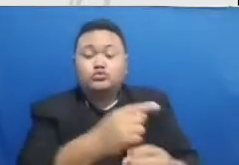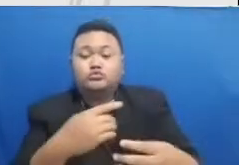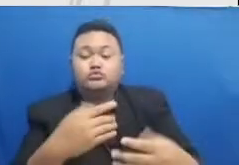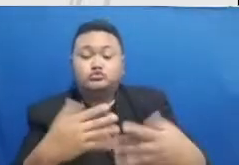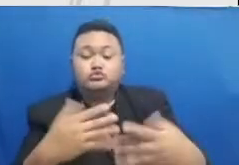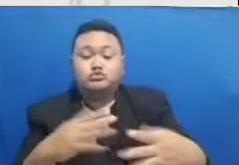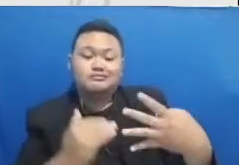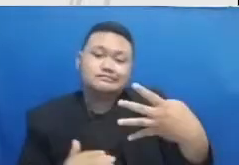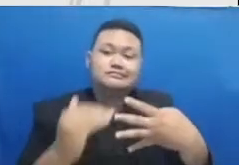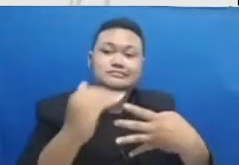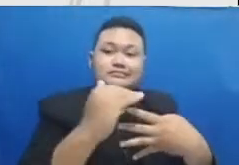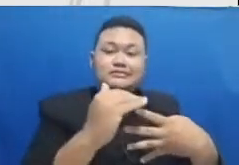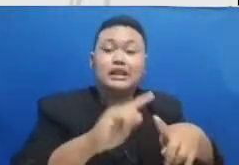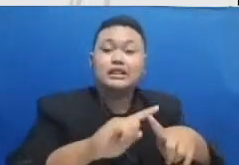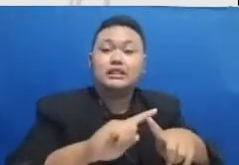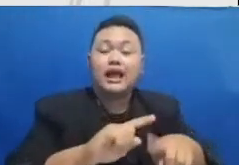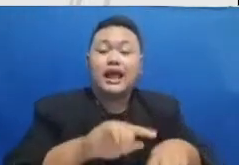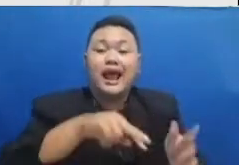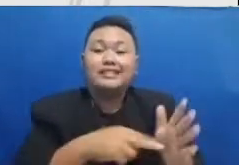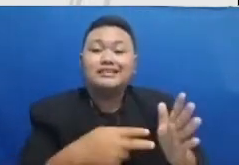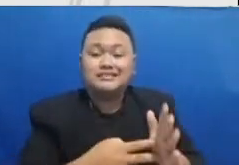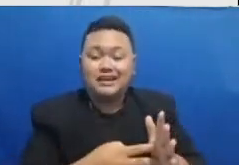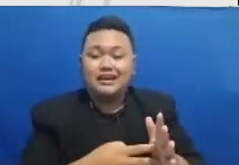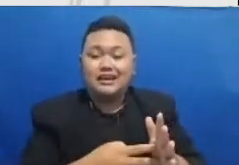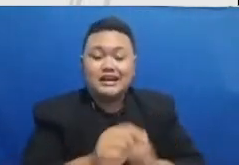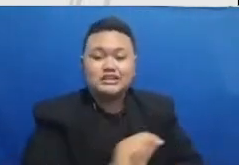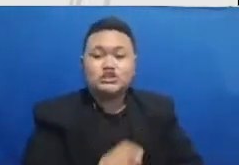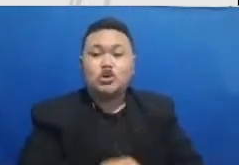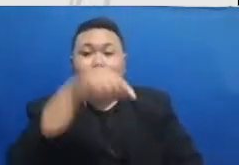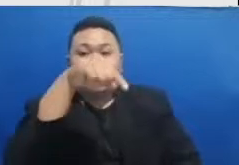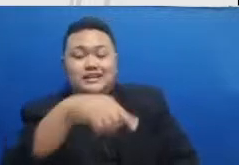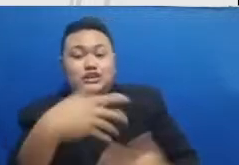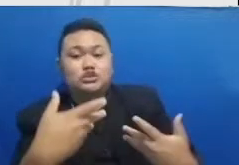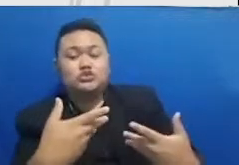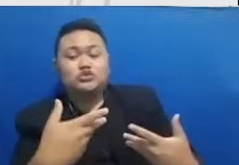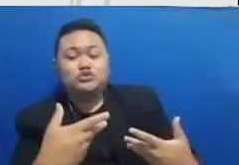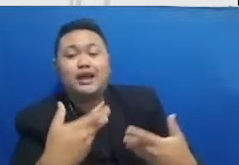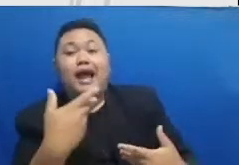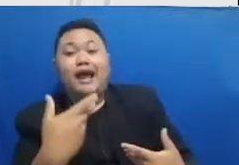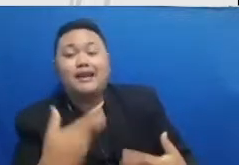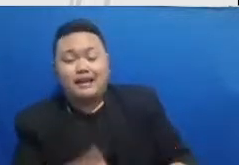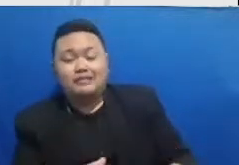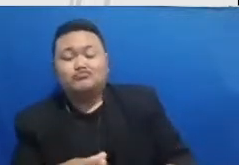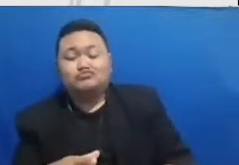school, there are some teachers who had arrived here Why Because to achieve Ride Vinisi